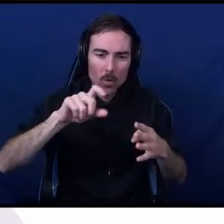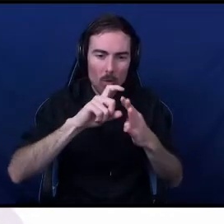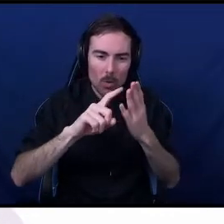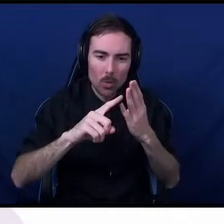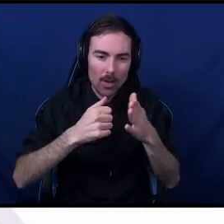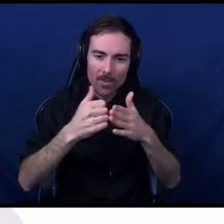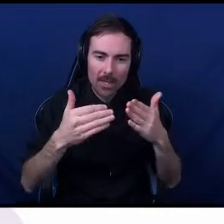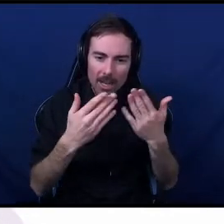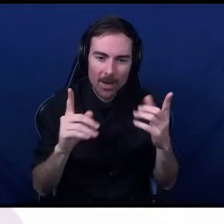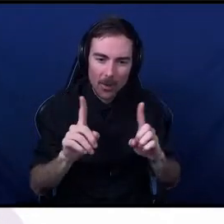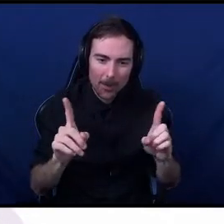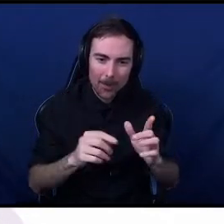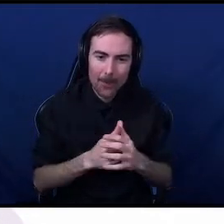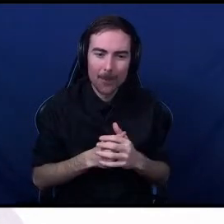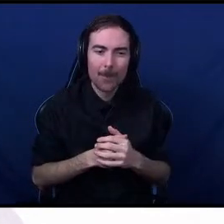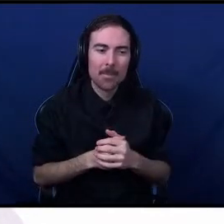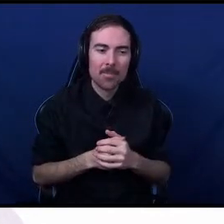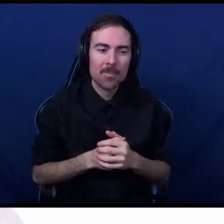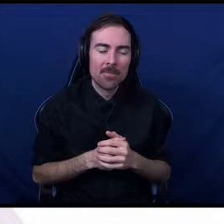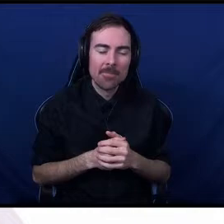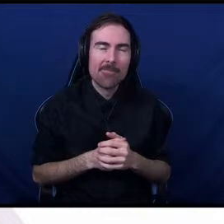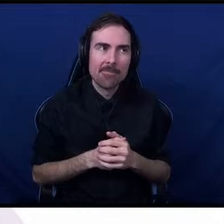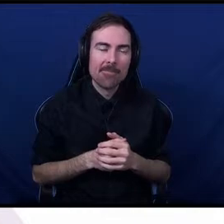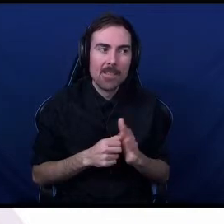No, I can go first. Yeah, I think